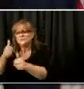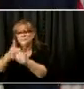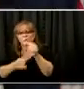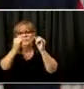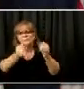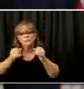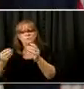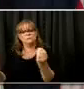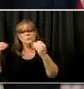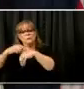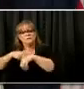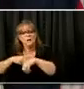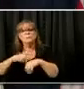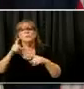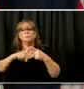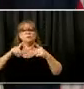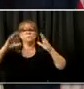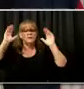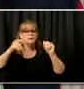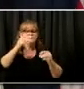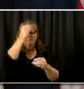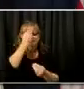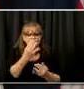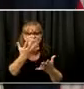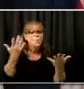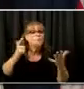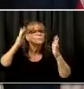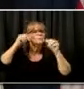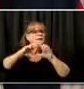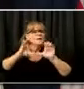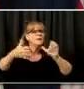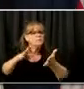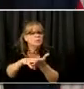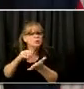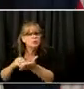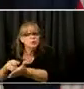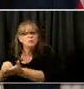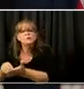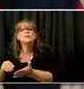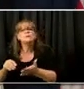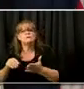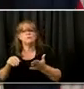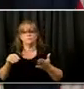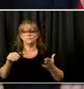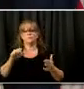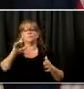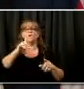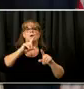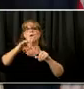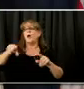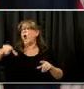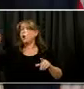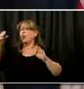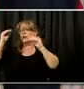another teacher made a special effort to sense signs of stress in her students and and reach